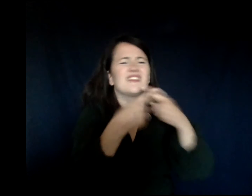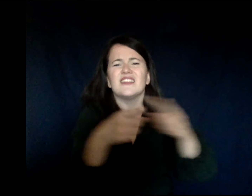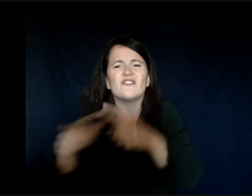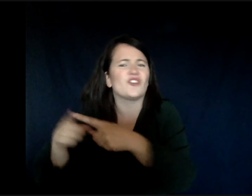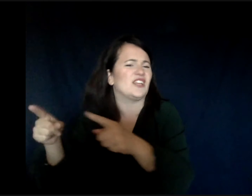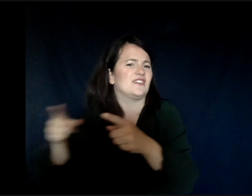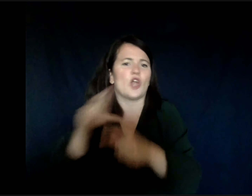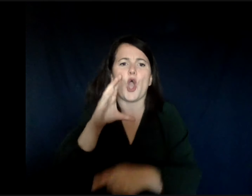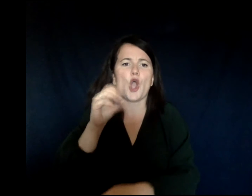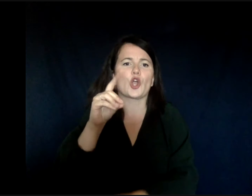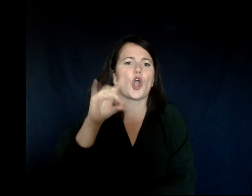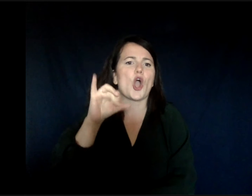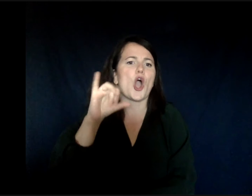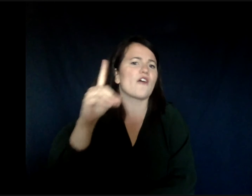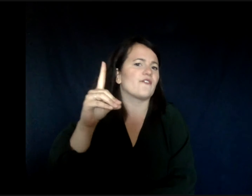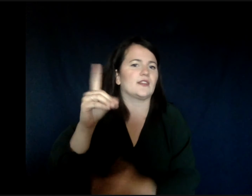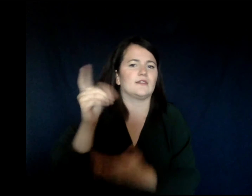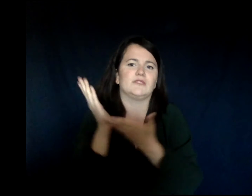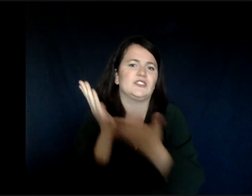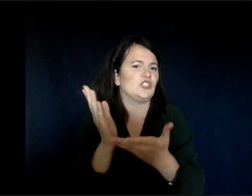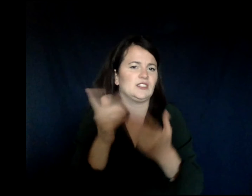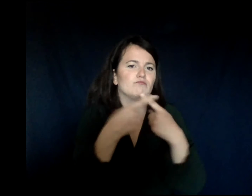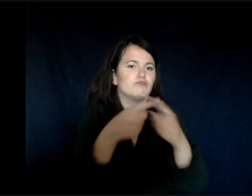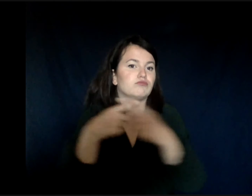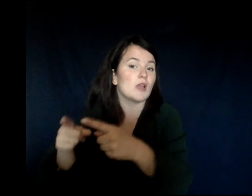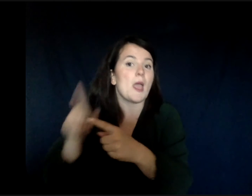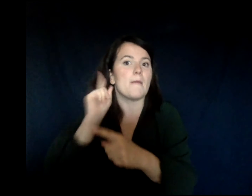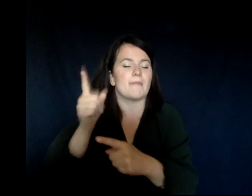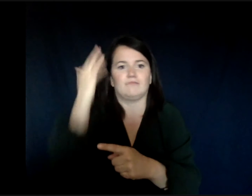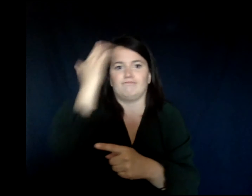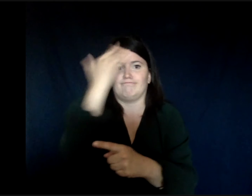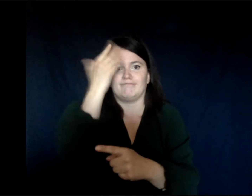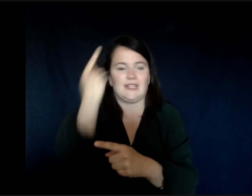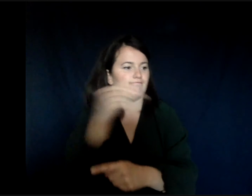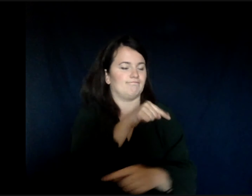This includes the work of our unit, of our Directorate General